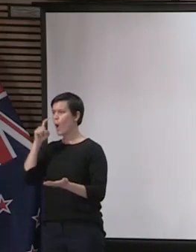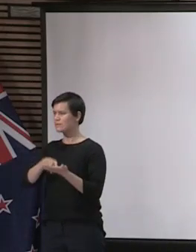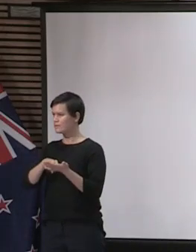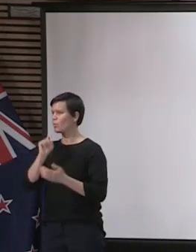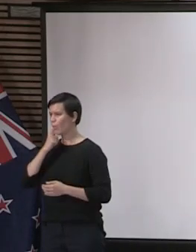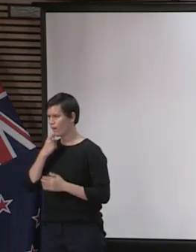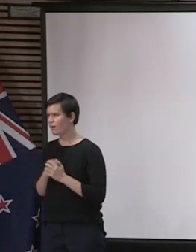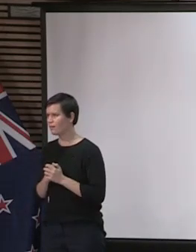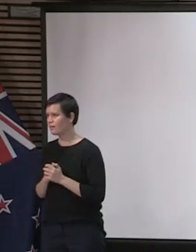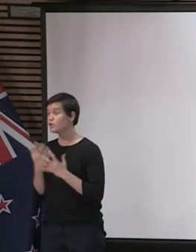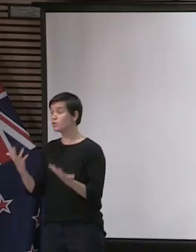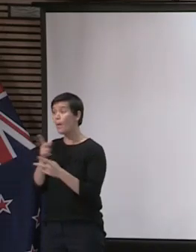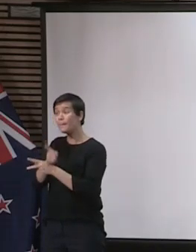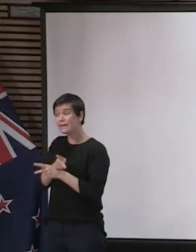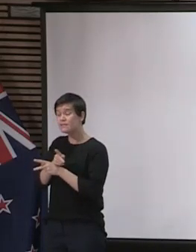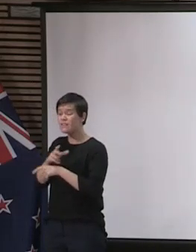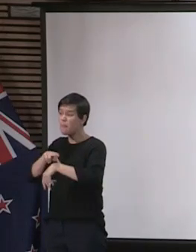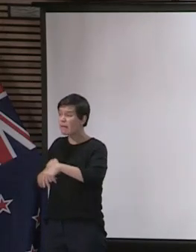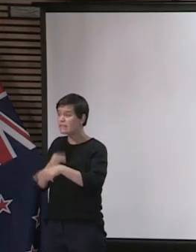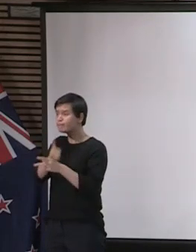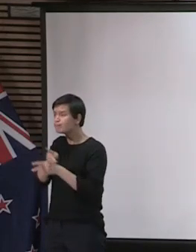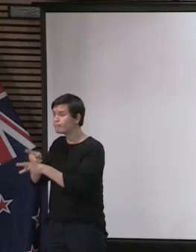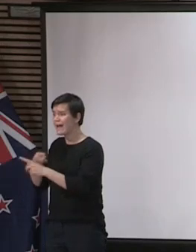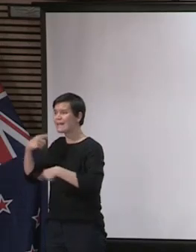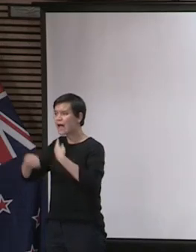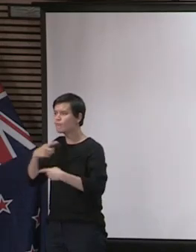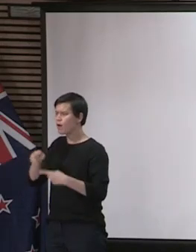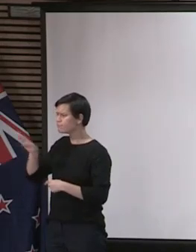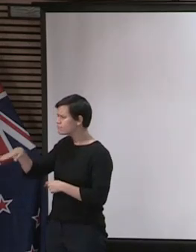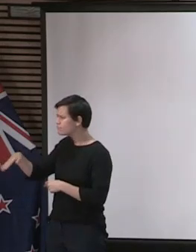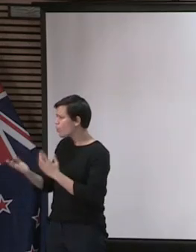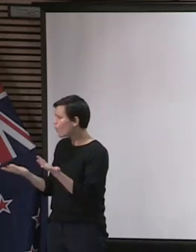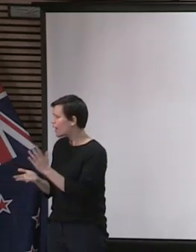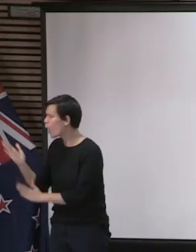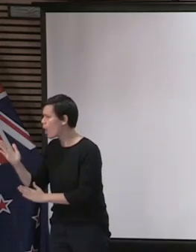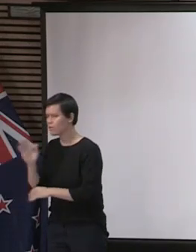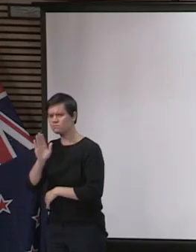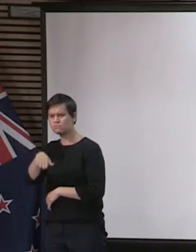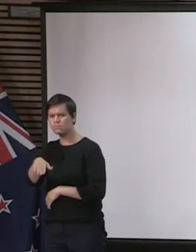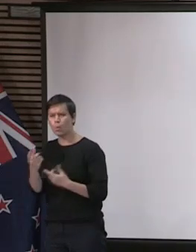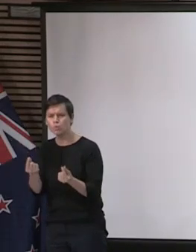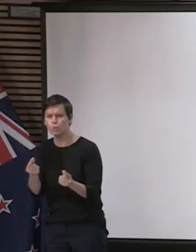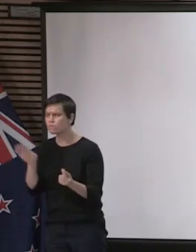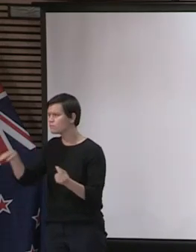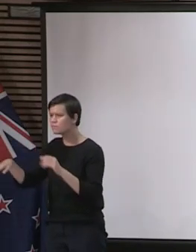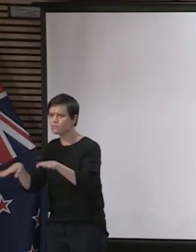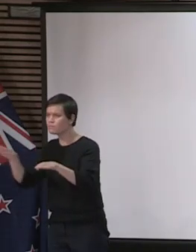commerce that we will be engaging in. So people will still be asked questions when they are moving around. Police